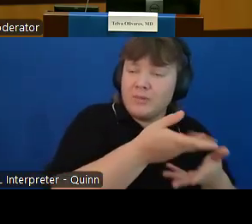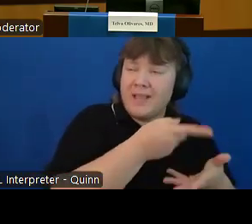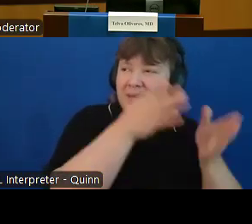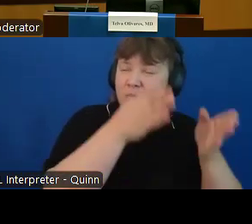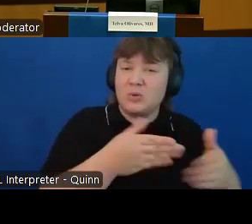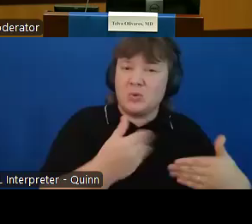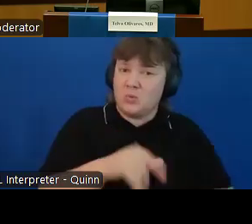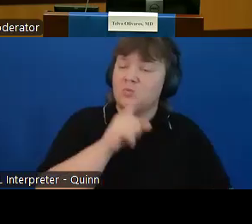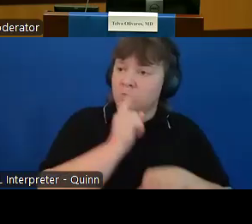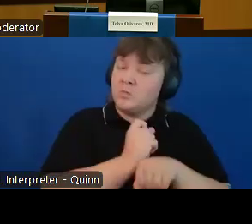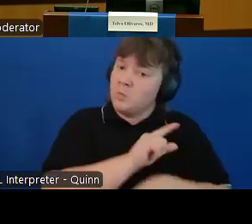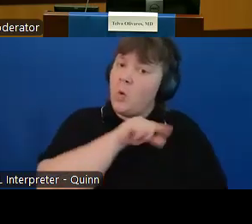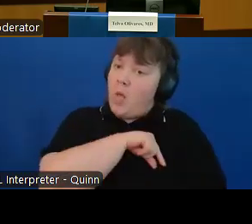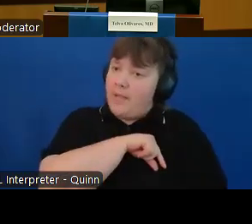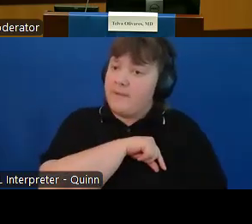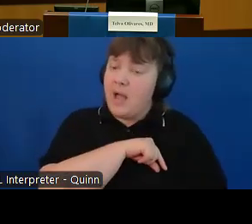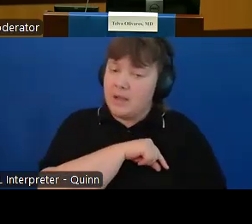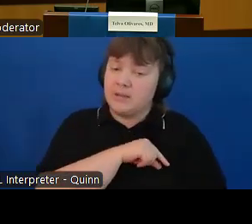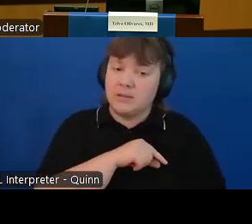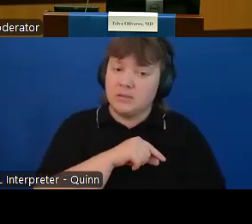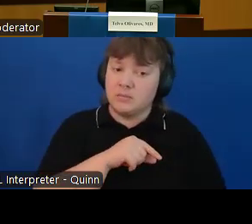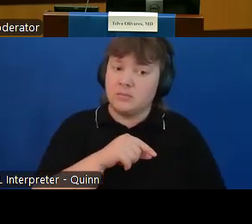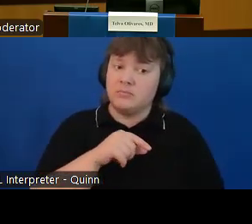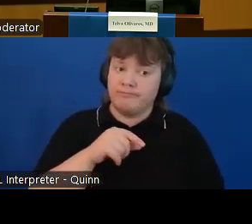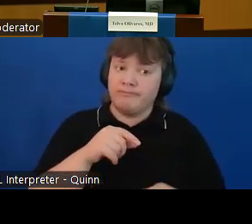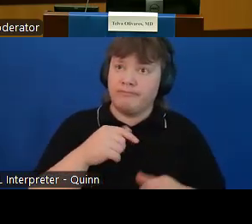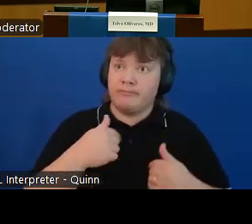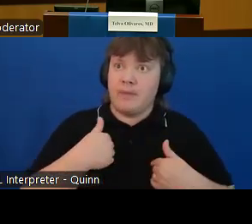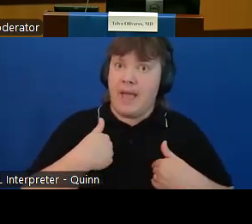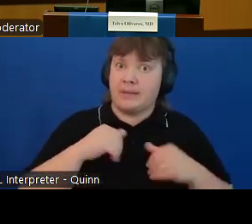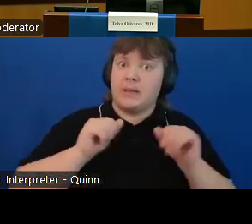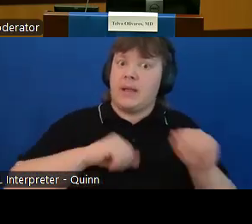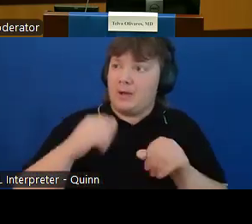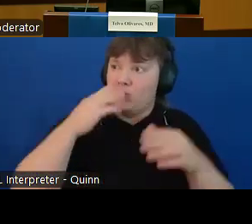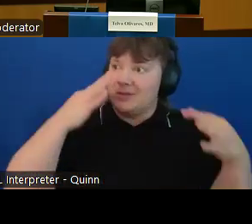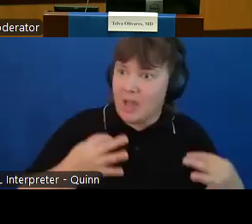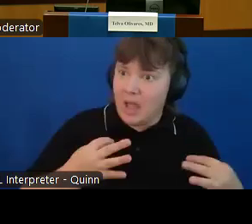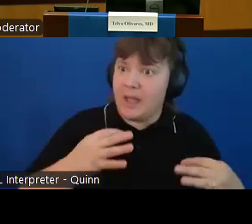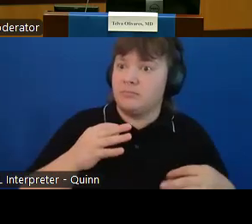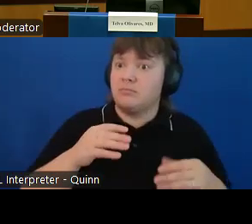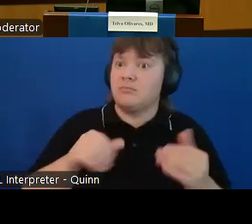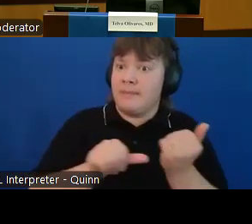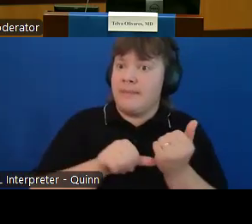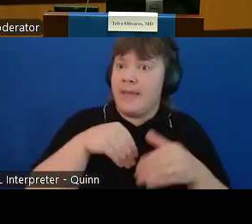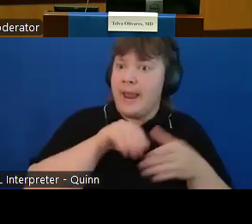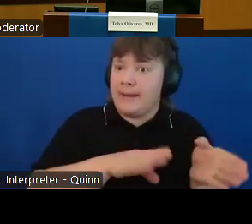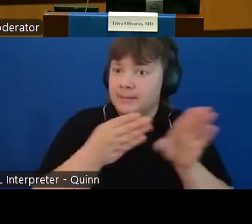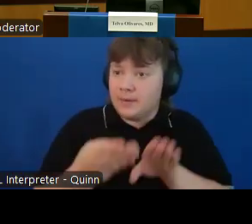qualifies for is eligible for has a capacity to make a decision about aid and dying. And that